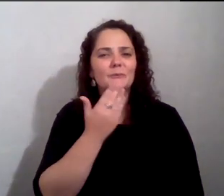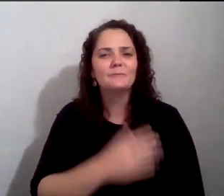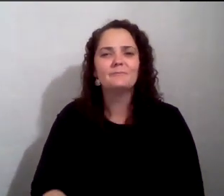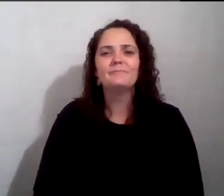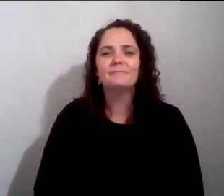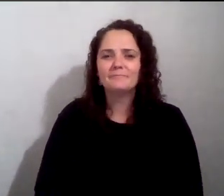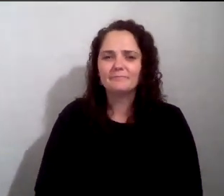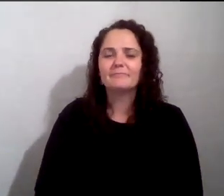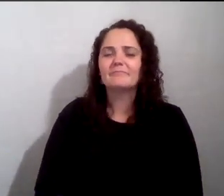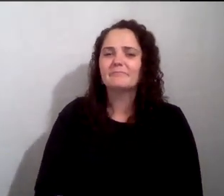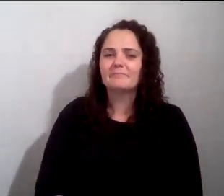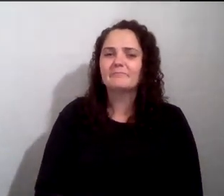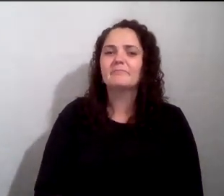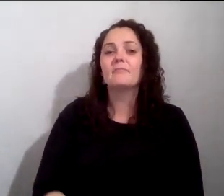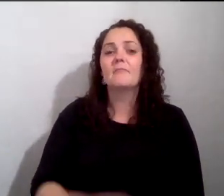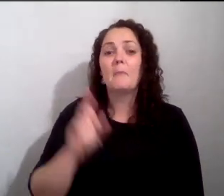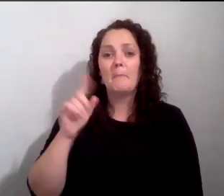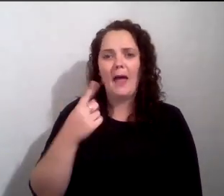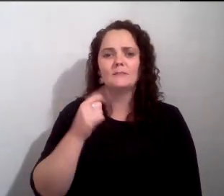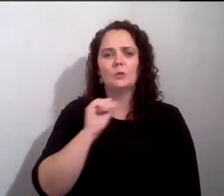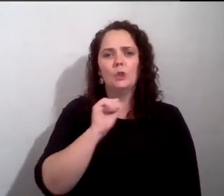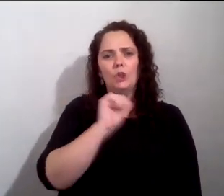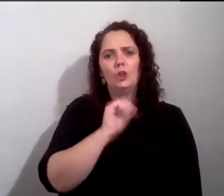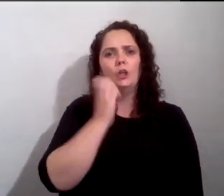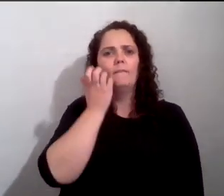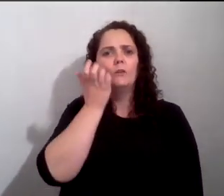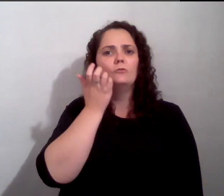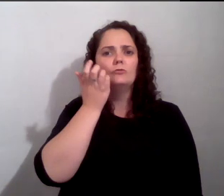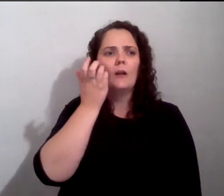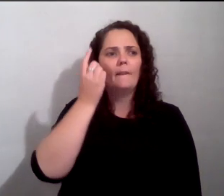But her entire idea of where she wanted to go as an artist has